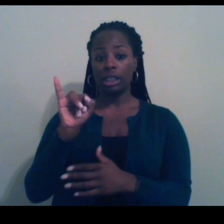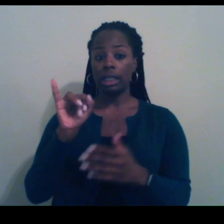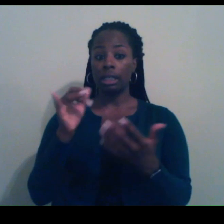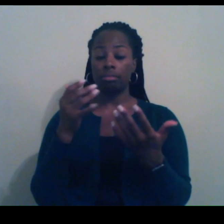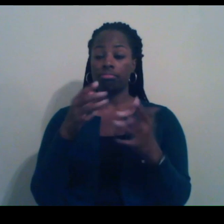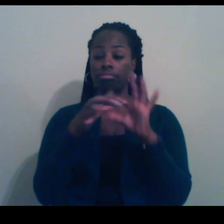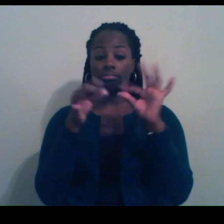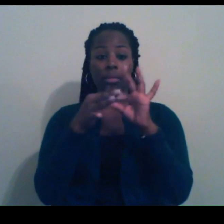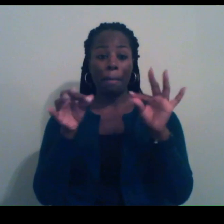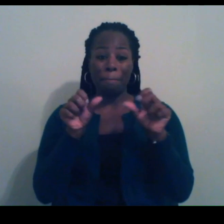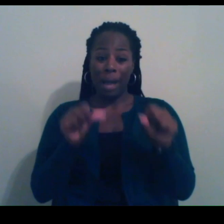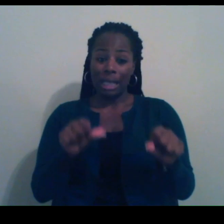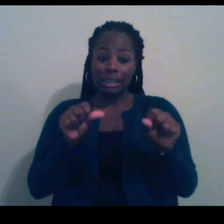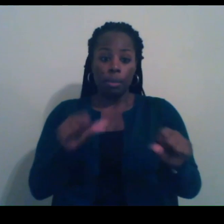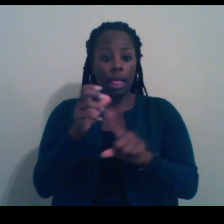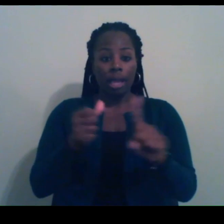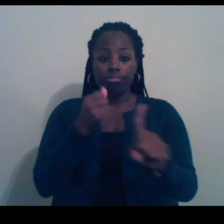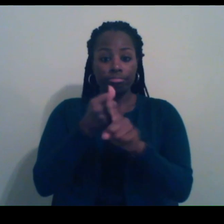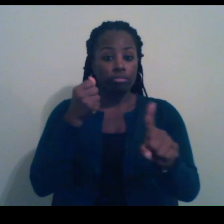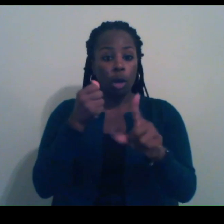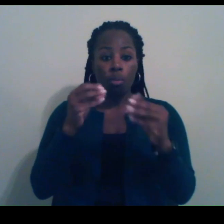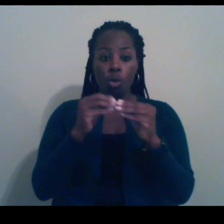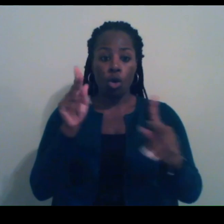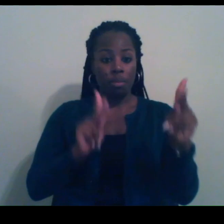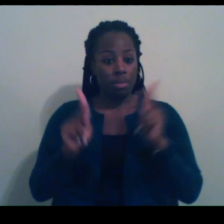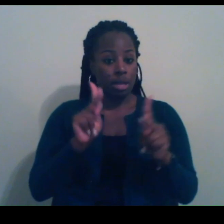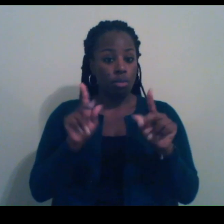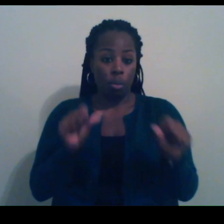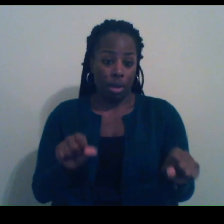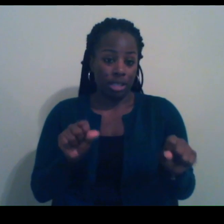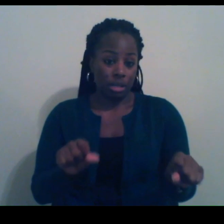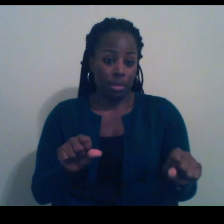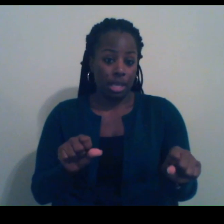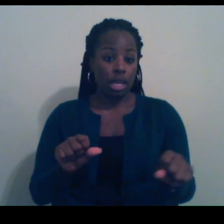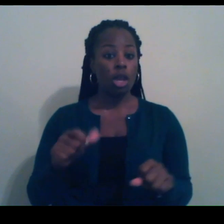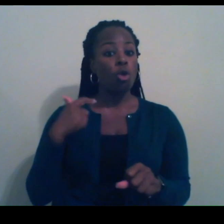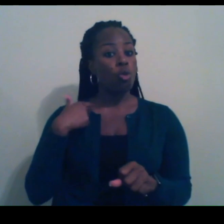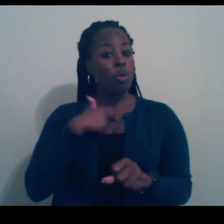some time now we all need to prepare for the potential need prepare for the worst